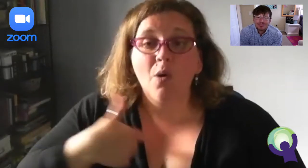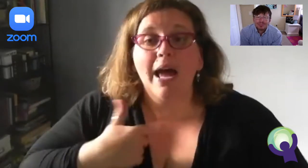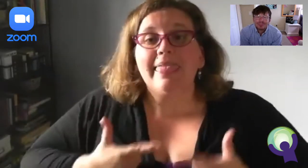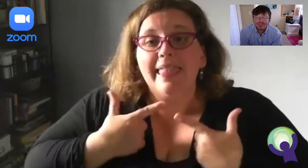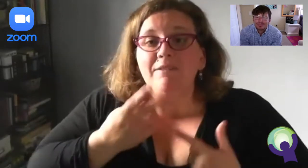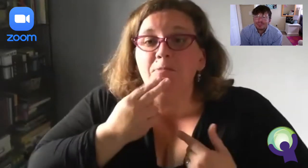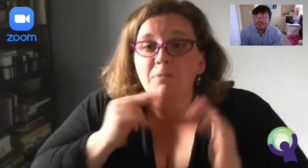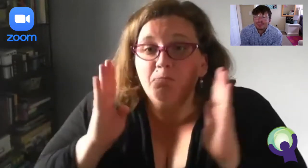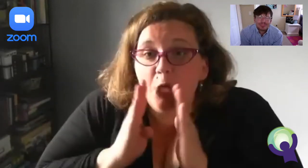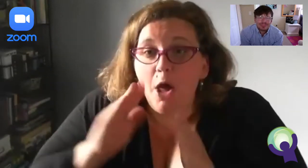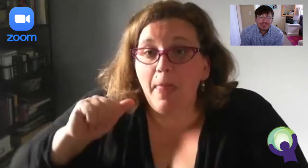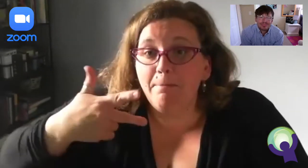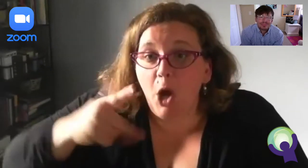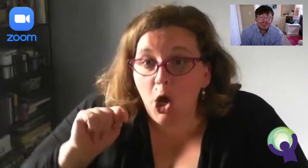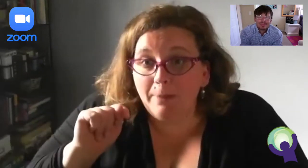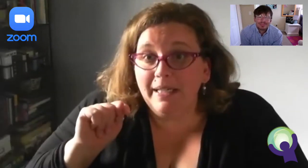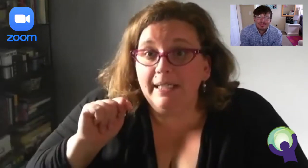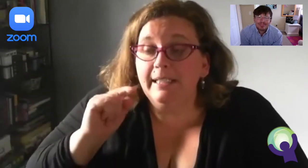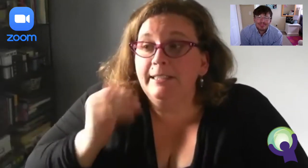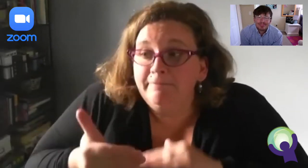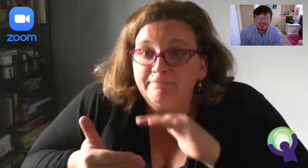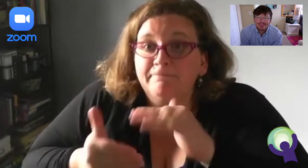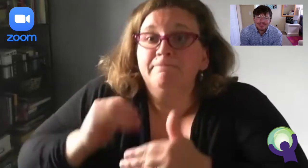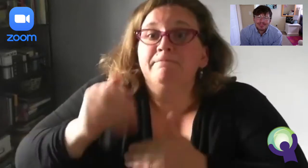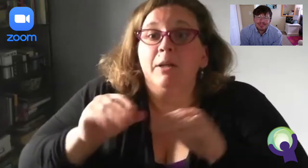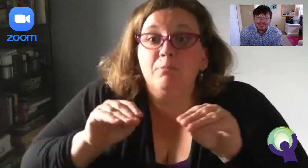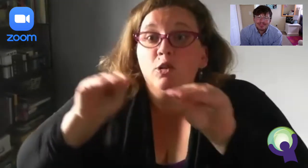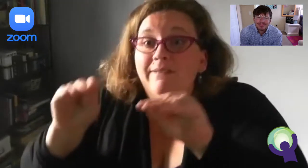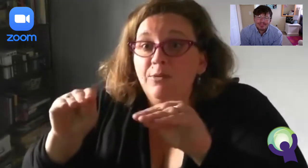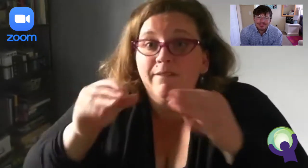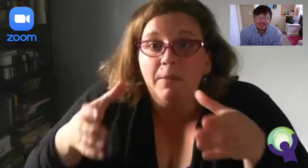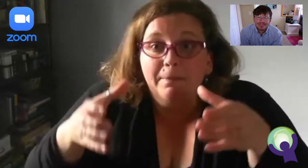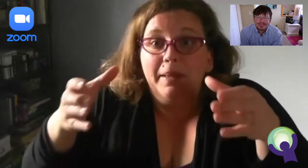house or things like that at that time. Moving on with my